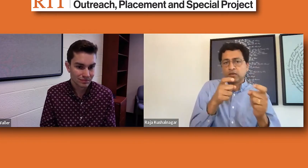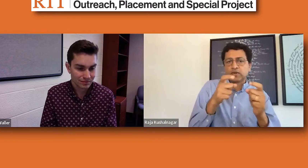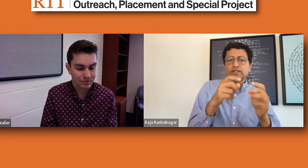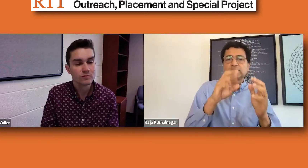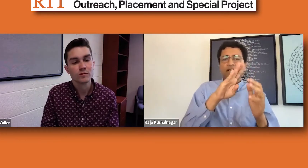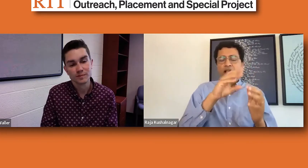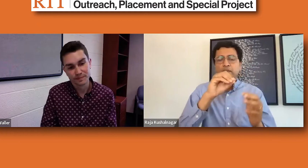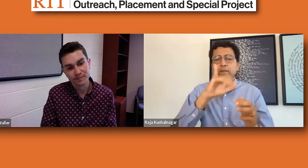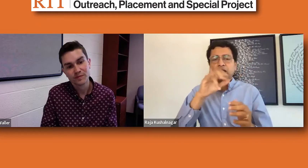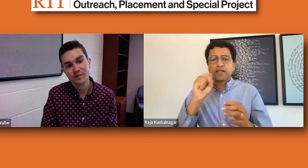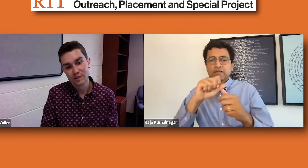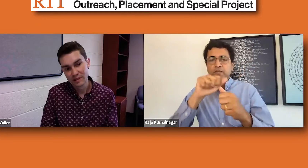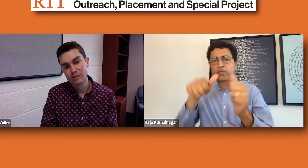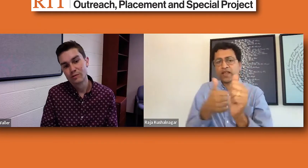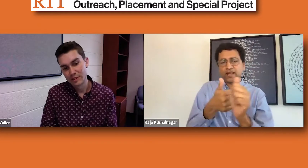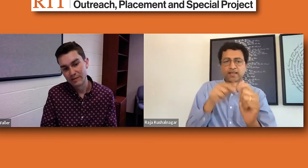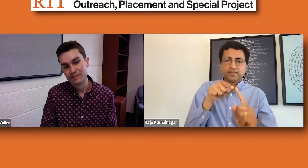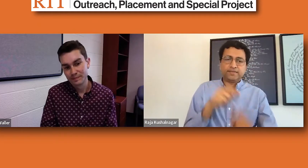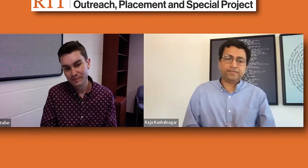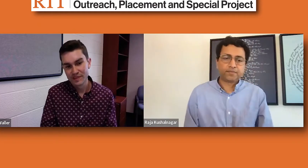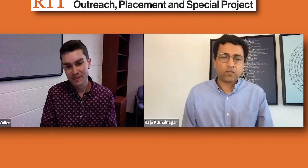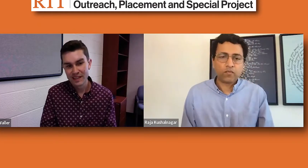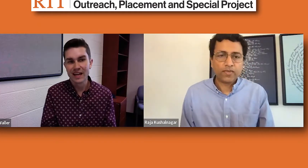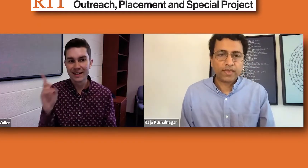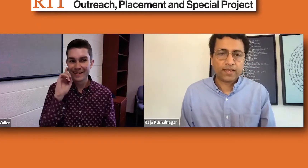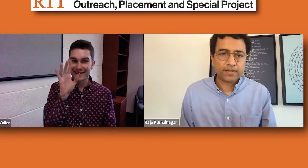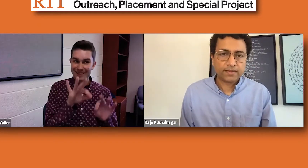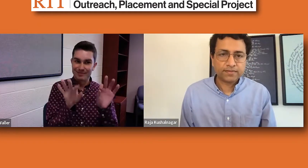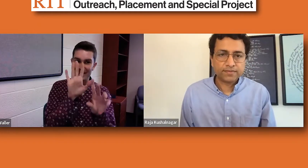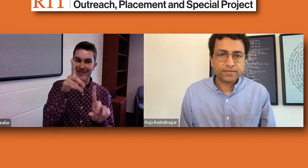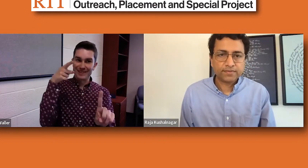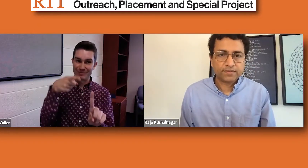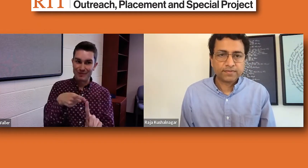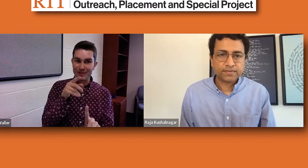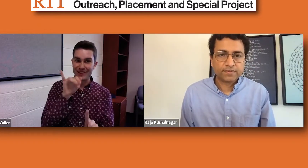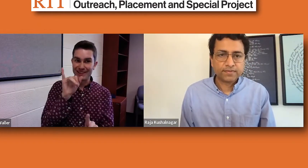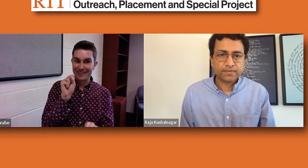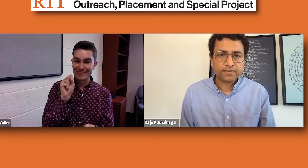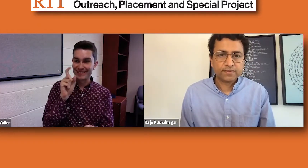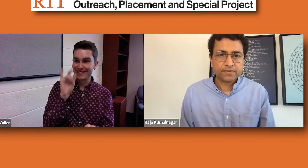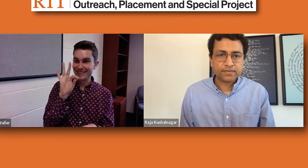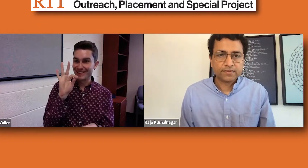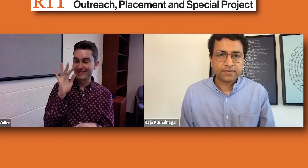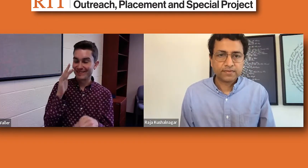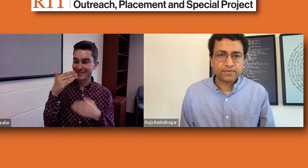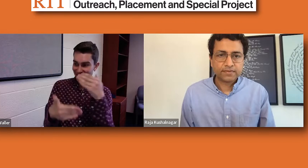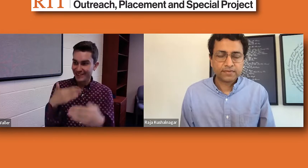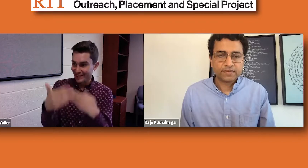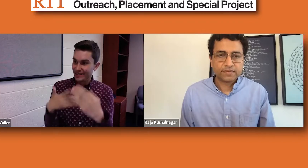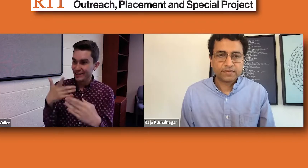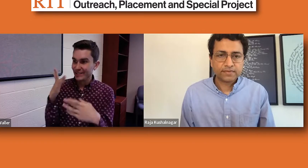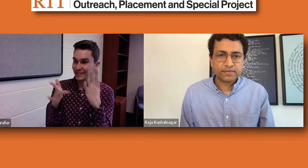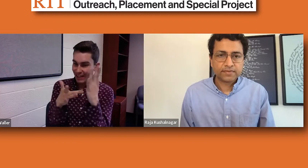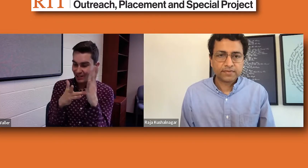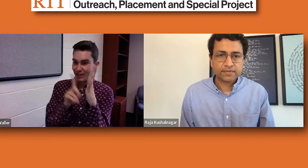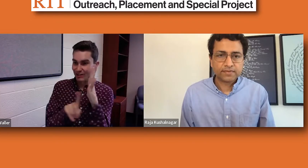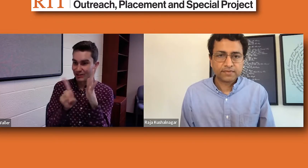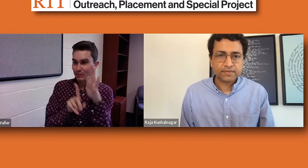all the behind the scenes stuff of the technology.